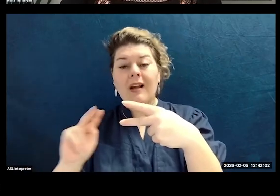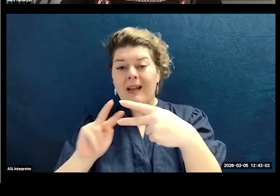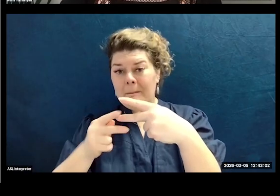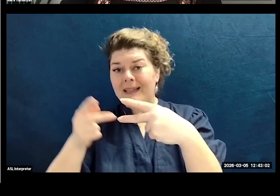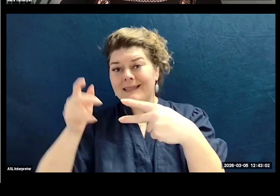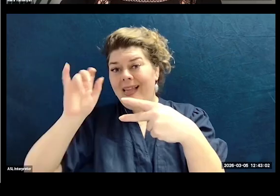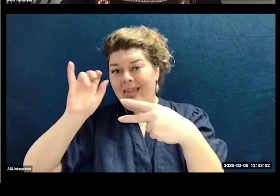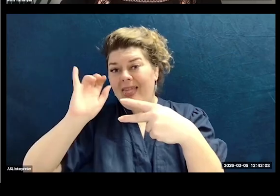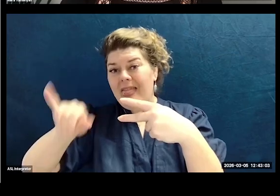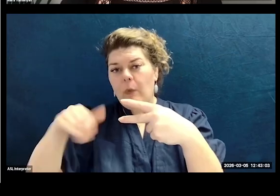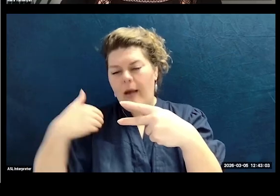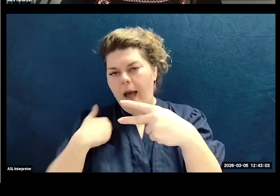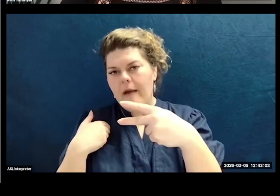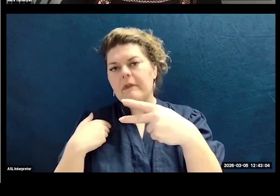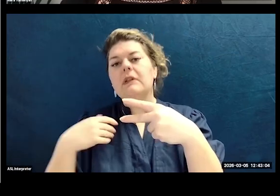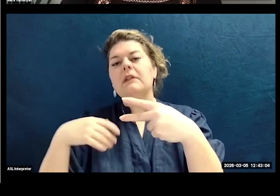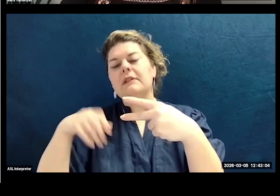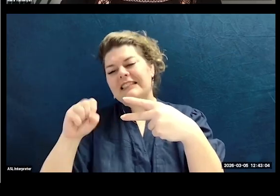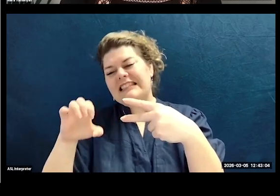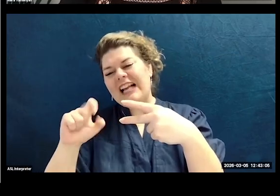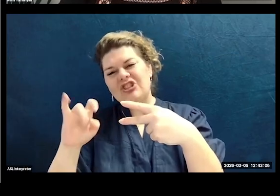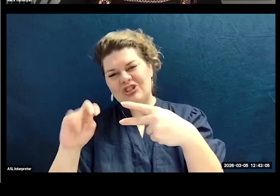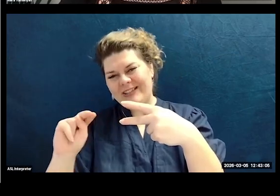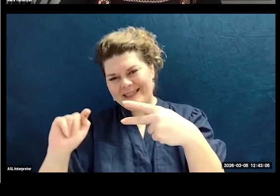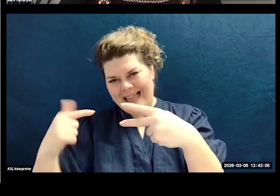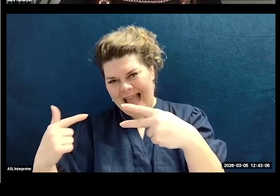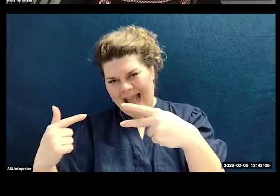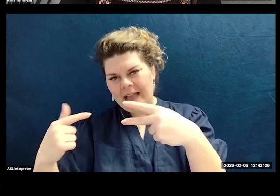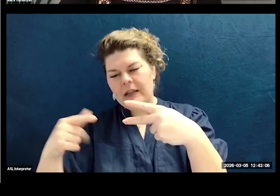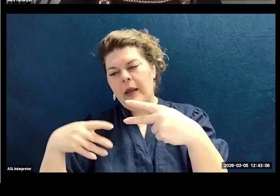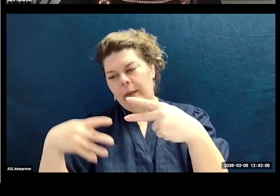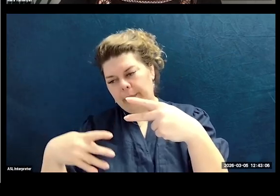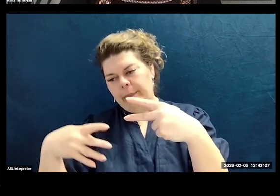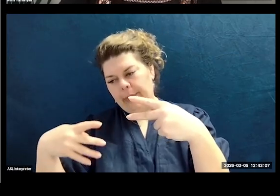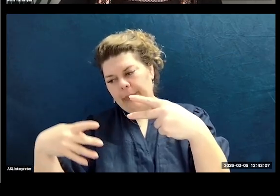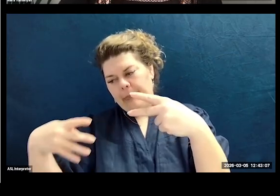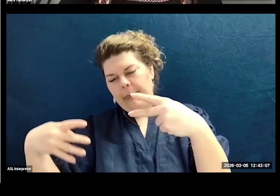or sect, which is section tag, that groups small sections within a larger part.